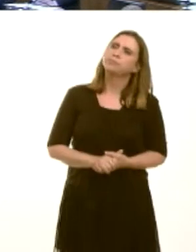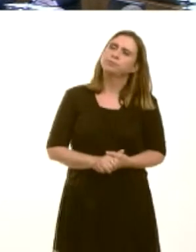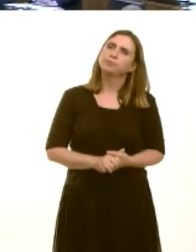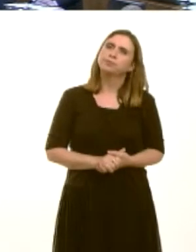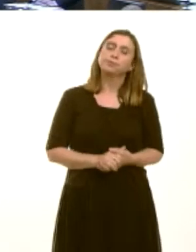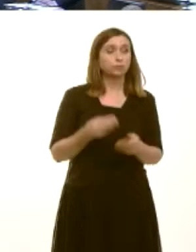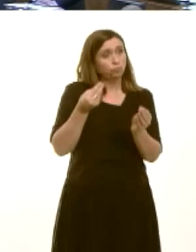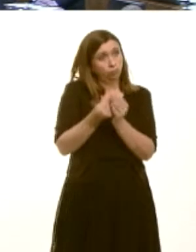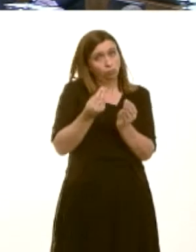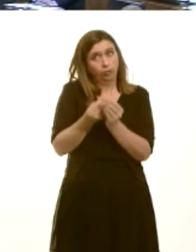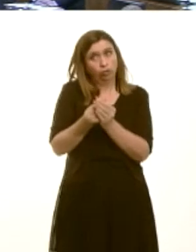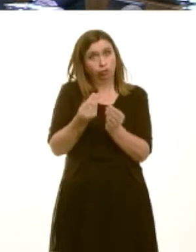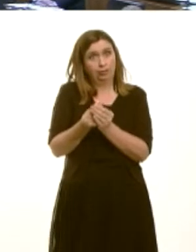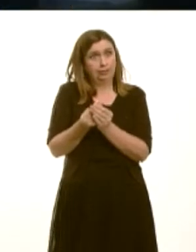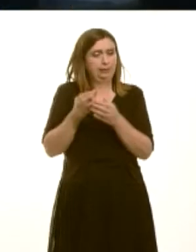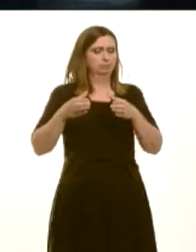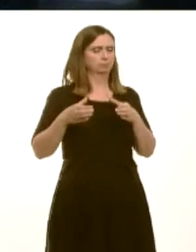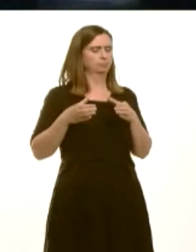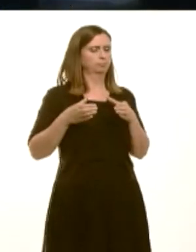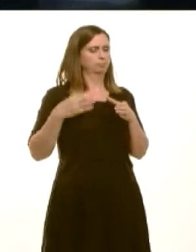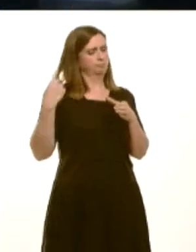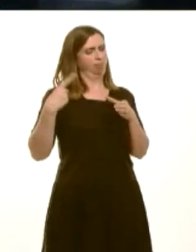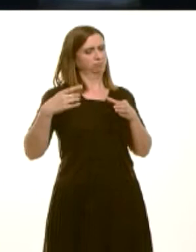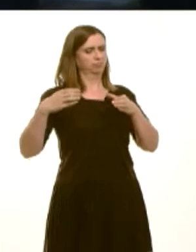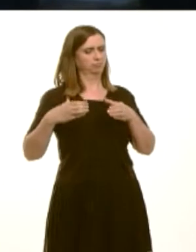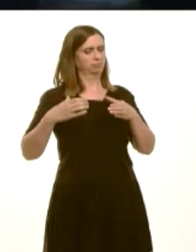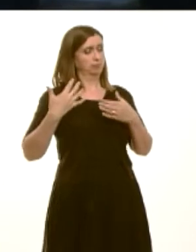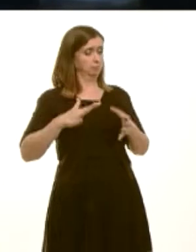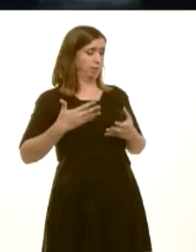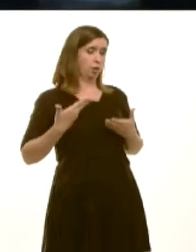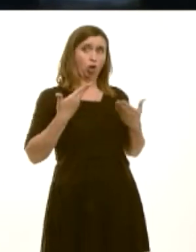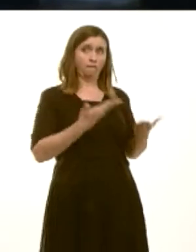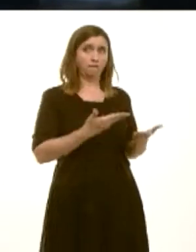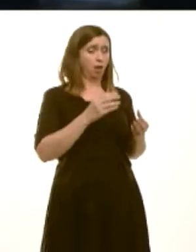Treasury has offered you and the UK coalition Government has offered you is a Barnett floor,